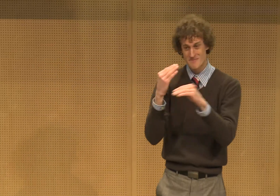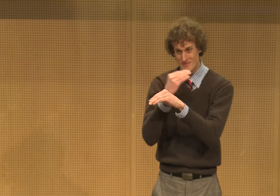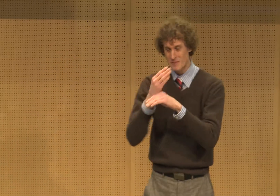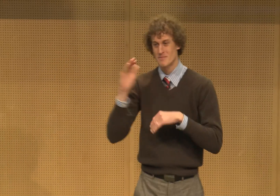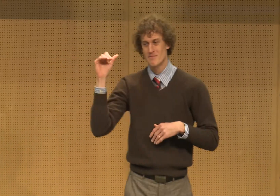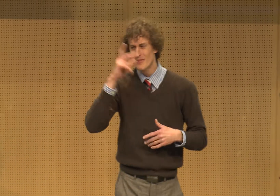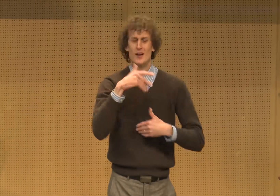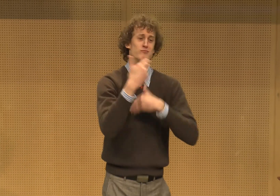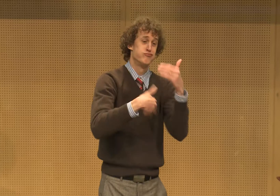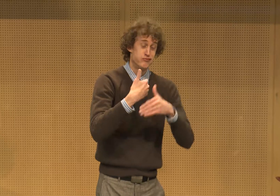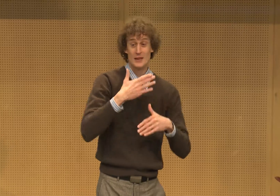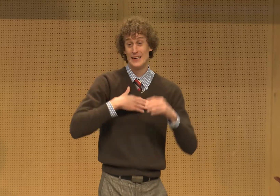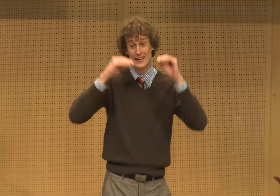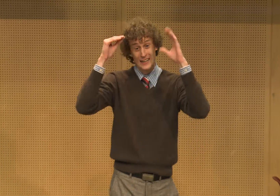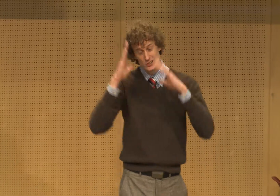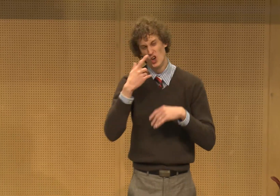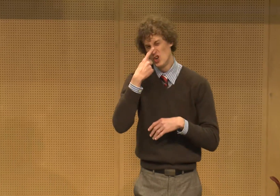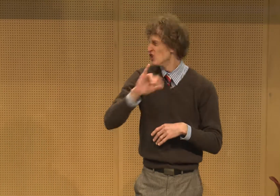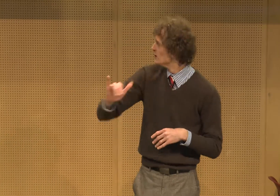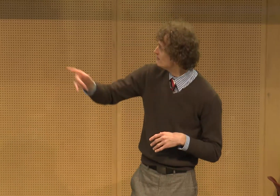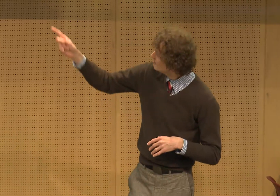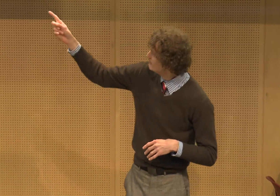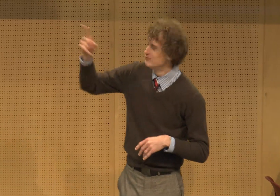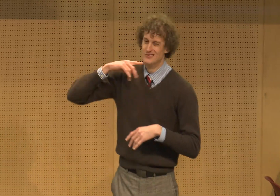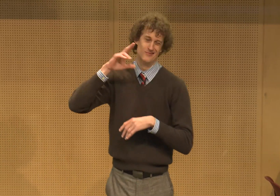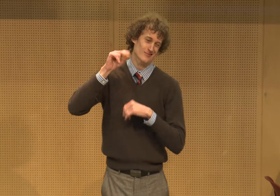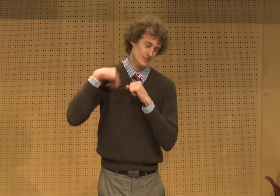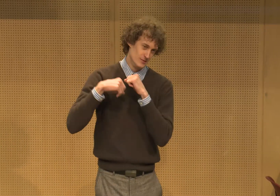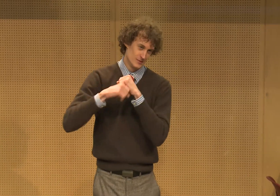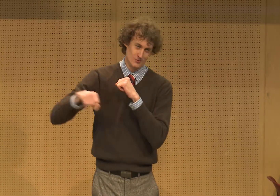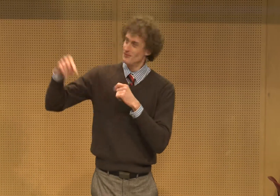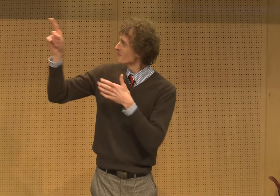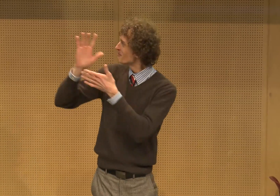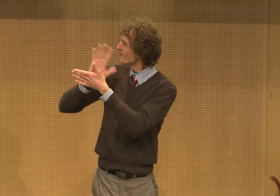and understanding that I already had just a little bit, so I decided to go back to that.